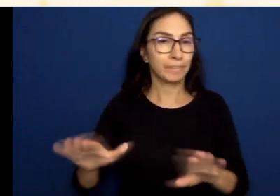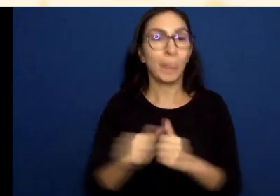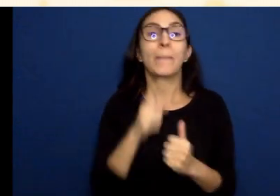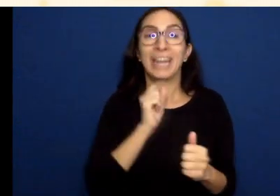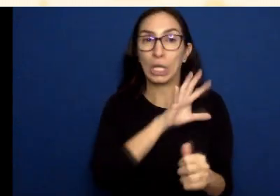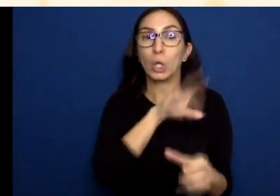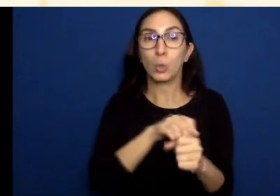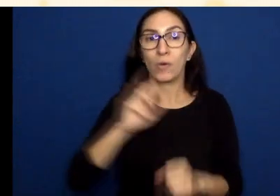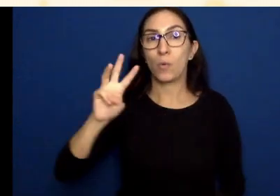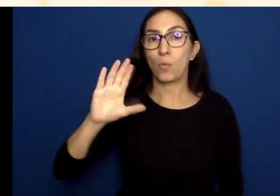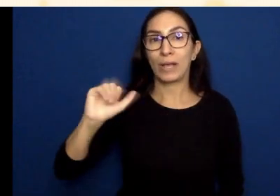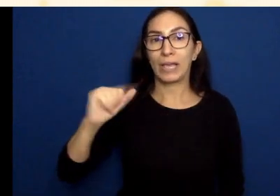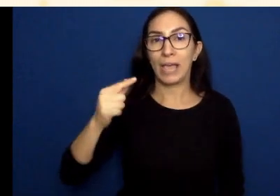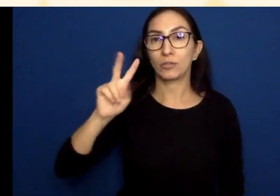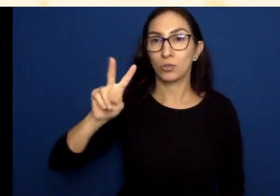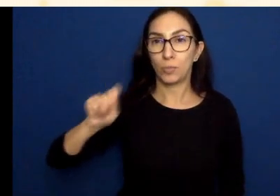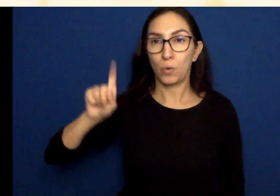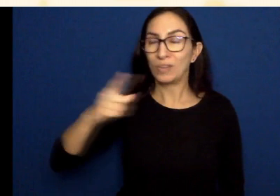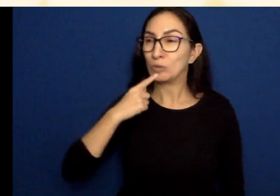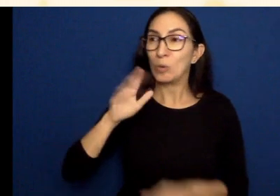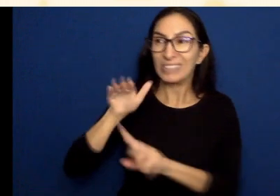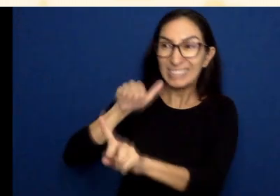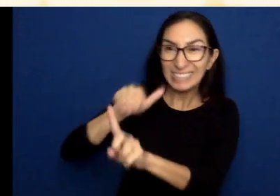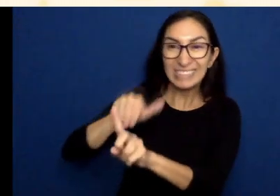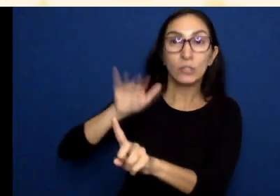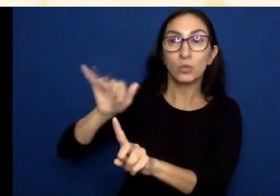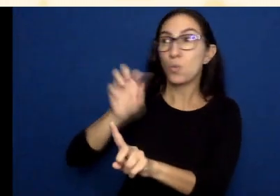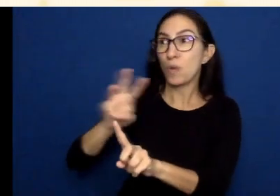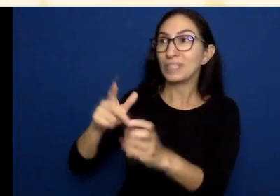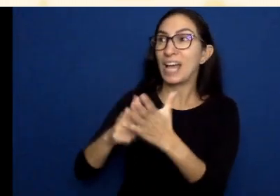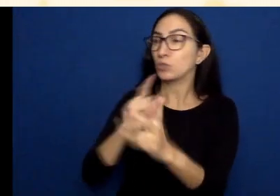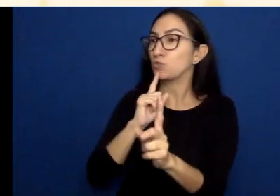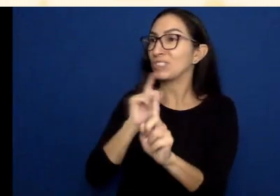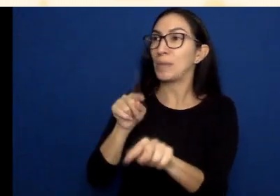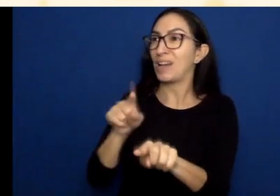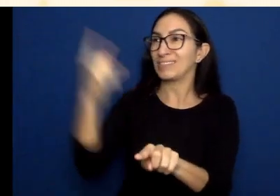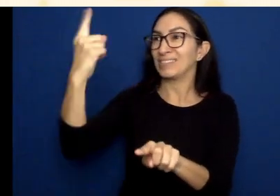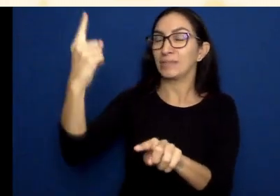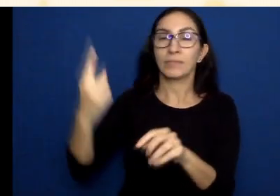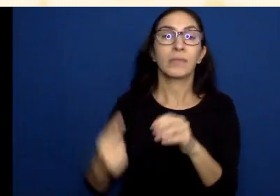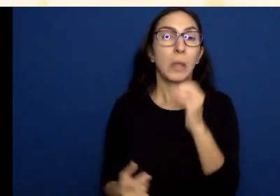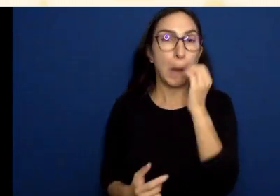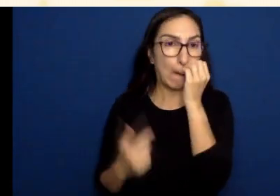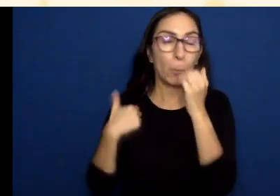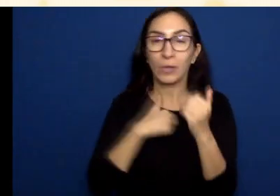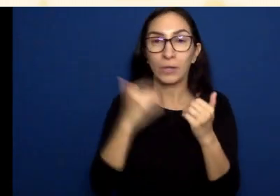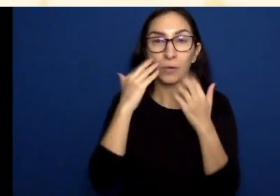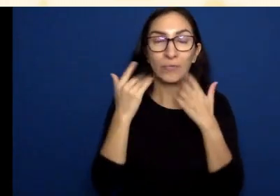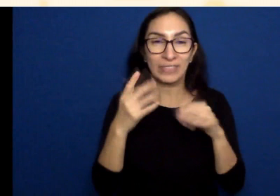So these methodology that I'll talk to you about does not include those errors already in WCAG 2.